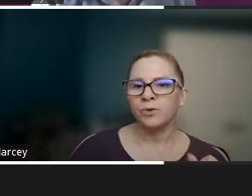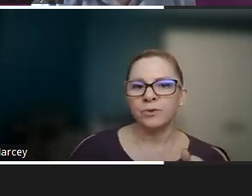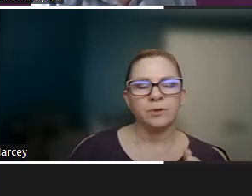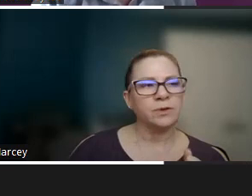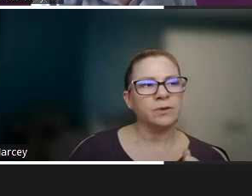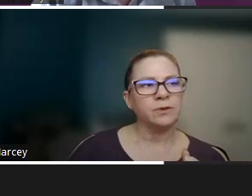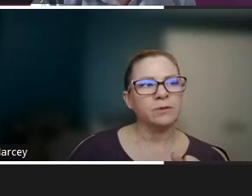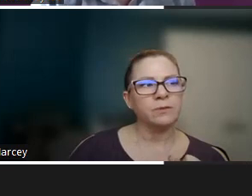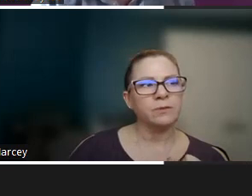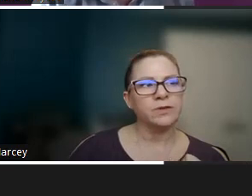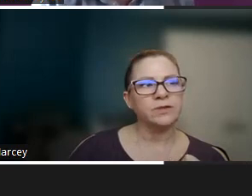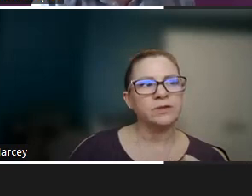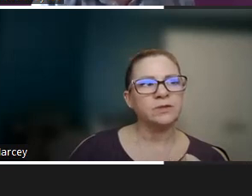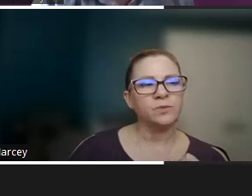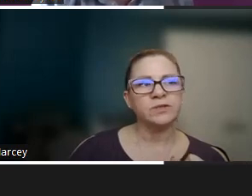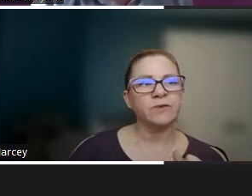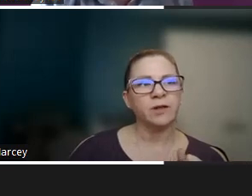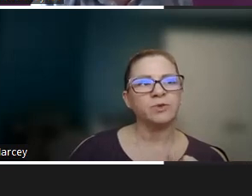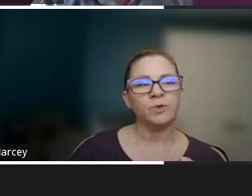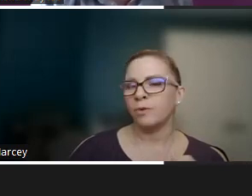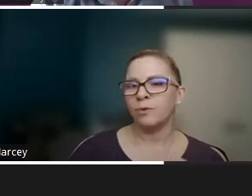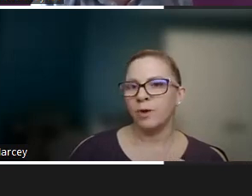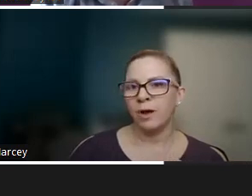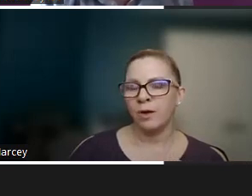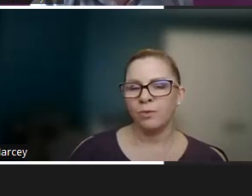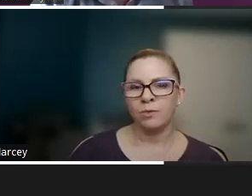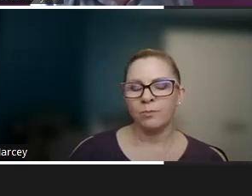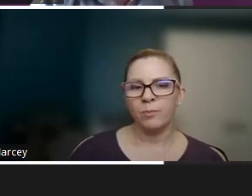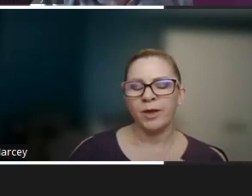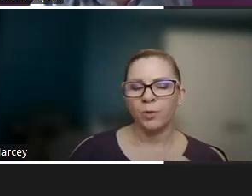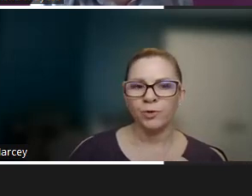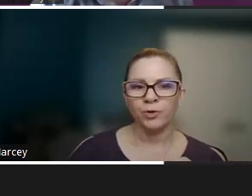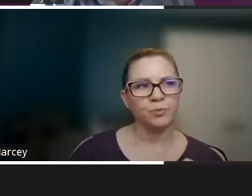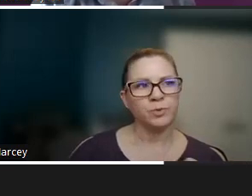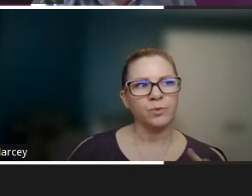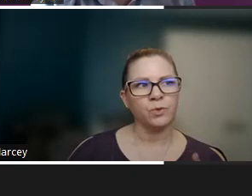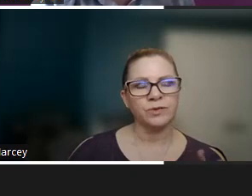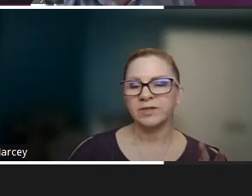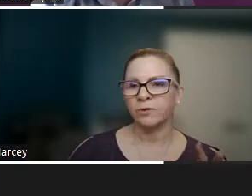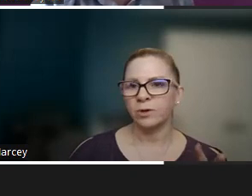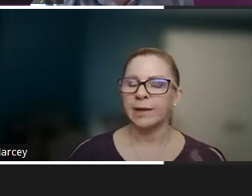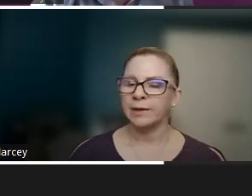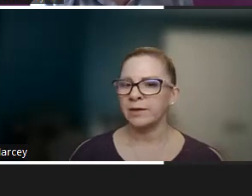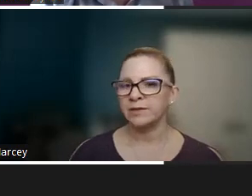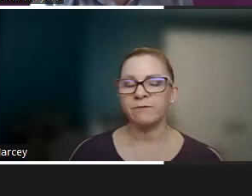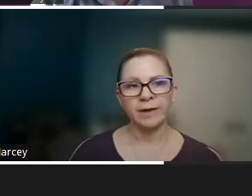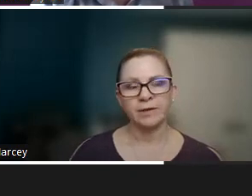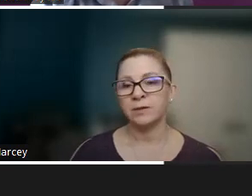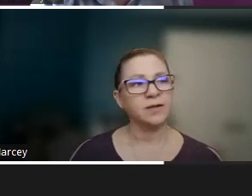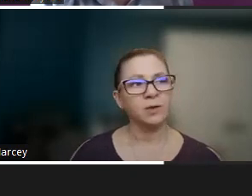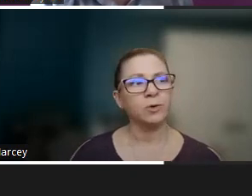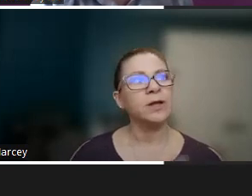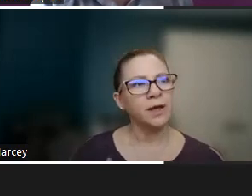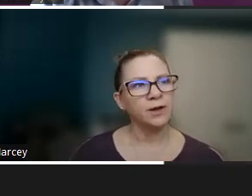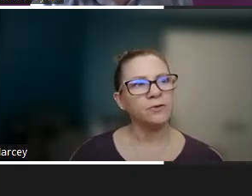SO THIS WAS DEVELOPED BY A WORK GROUP WITH SEVERAL ENTITIES INVITED TO THE TABLE, AND